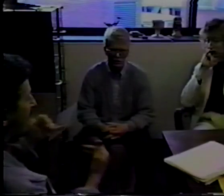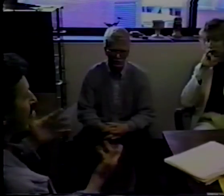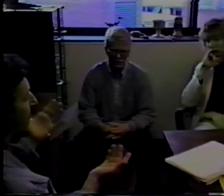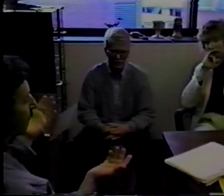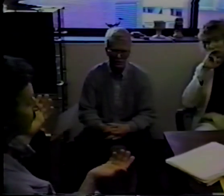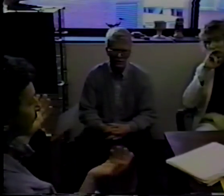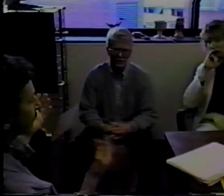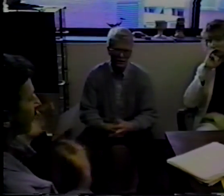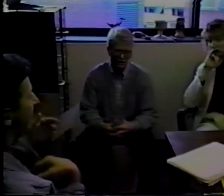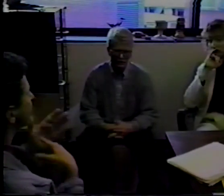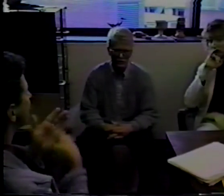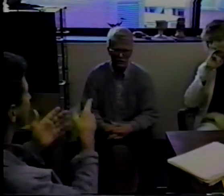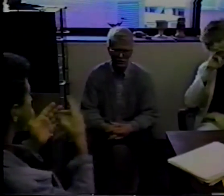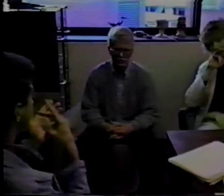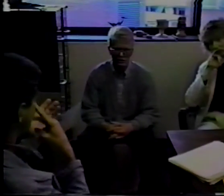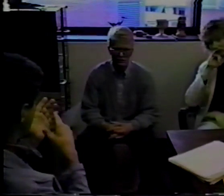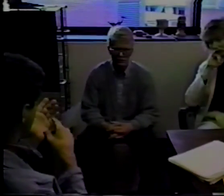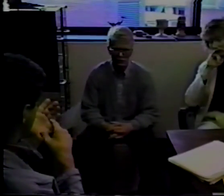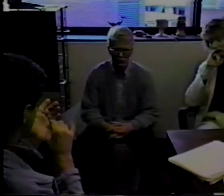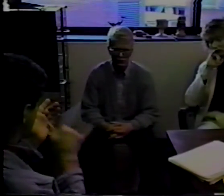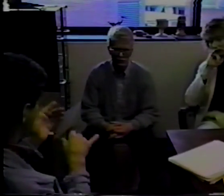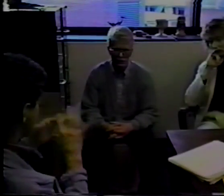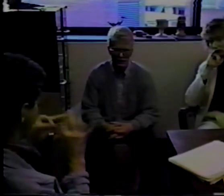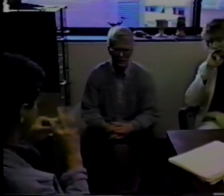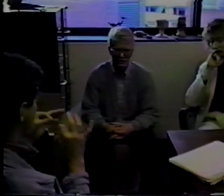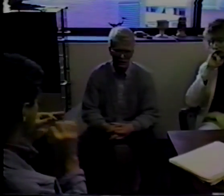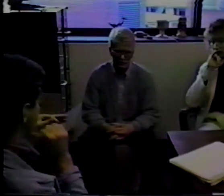audiotape. And I tried to write that down.